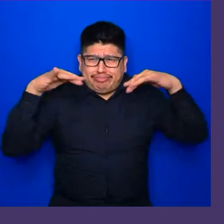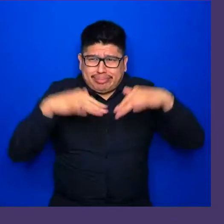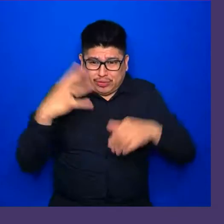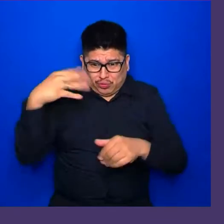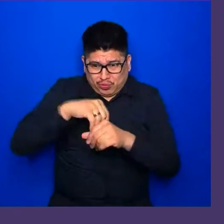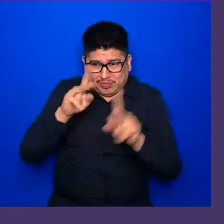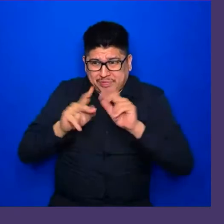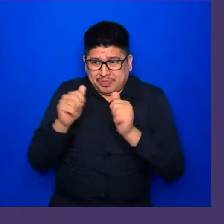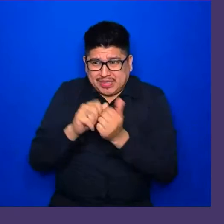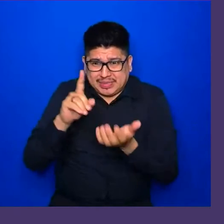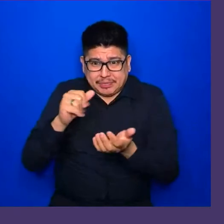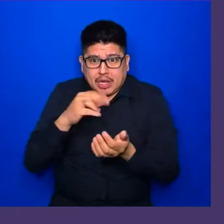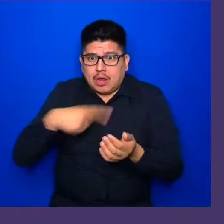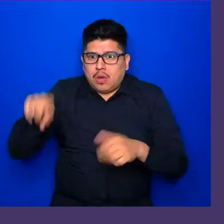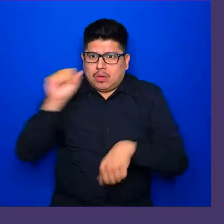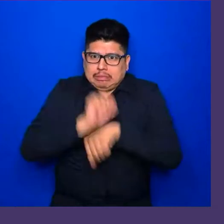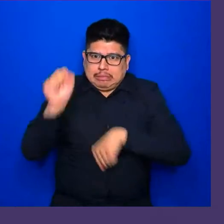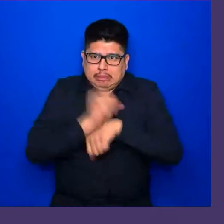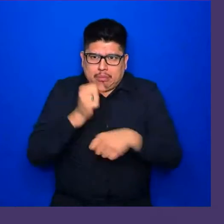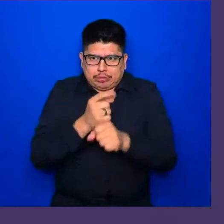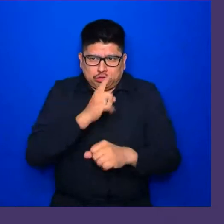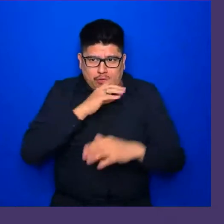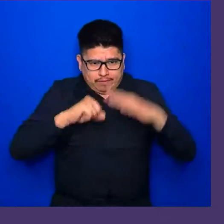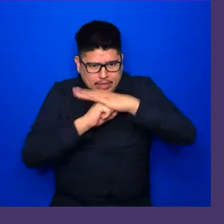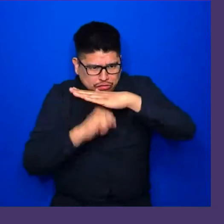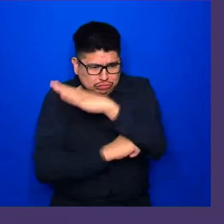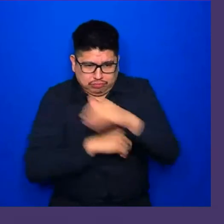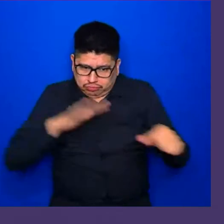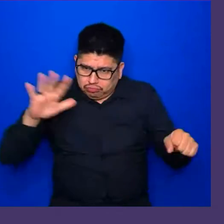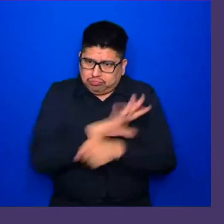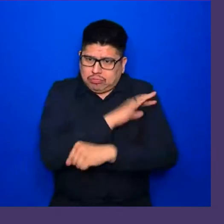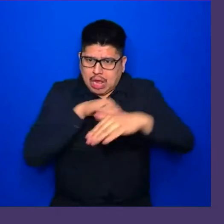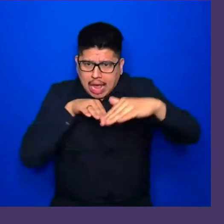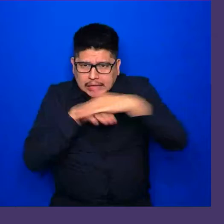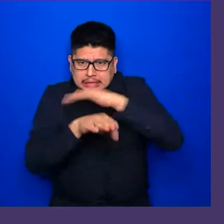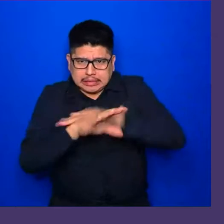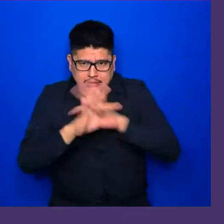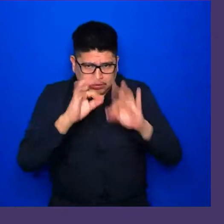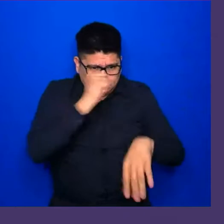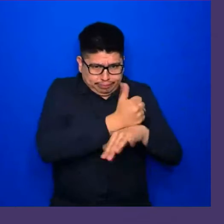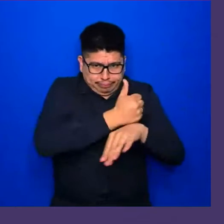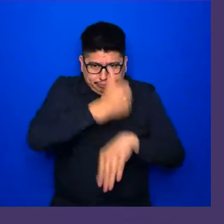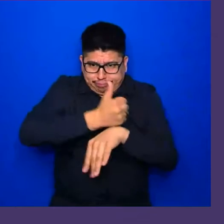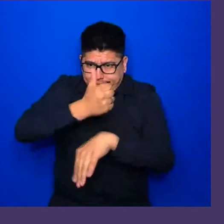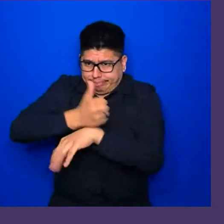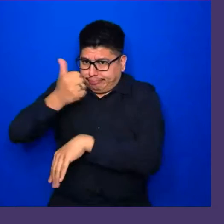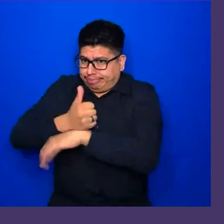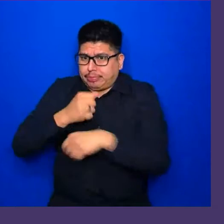accessible because there's more work to be done on the public transportation side. But not only that.